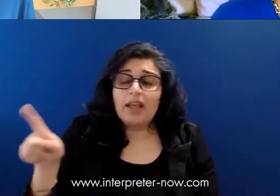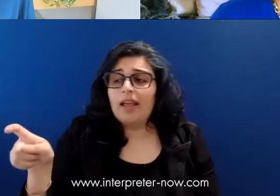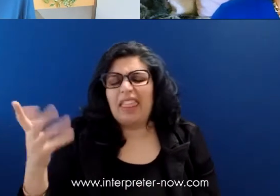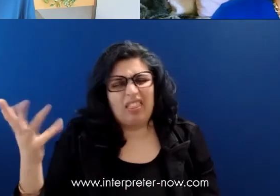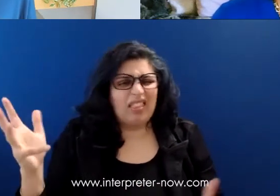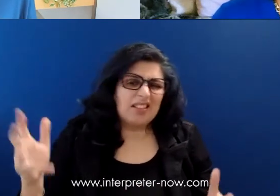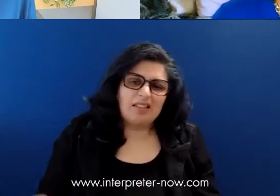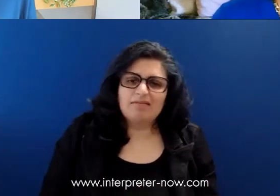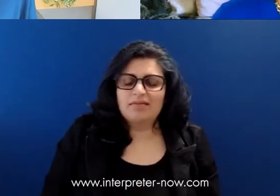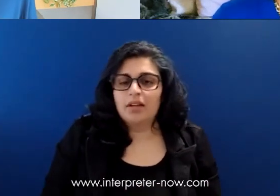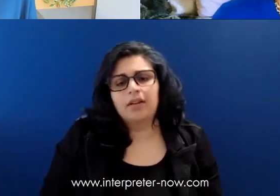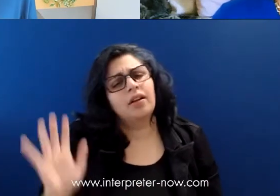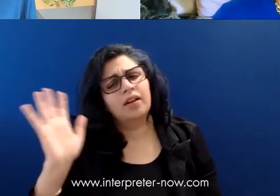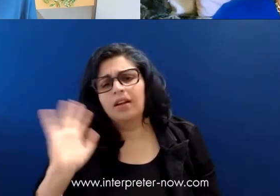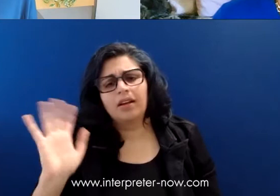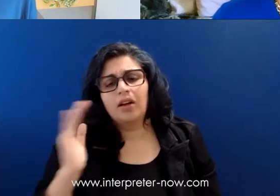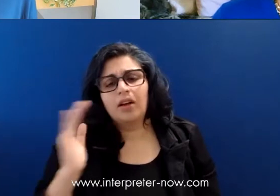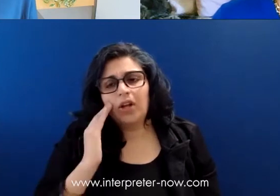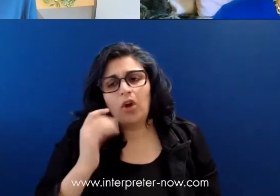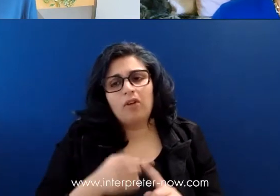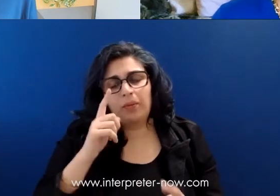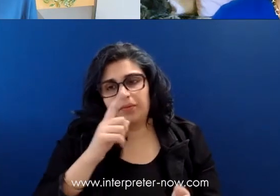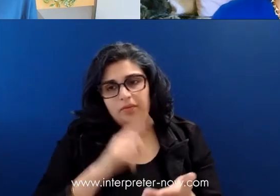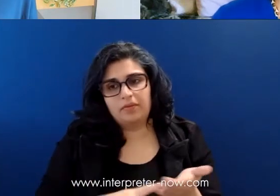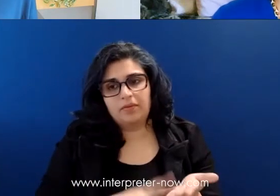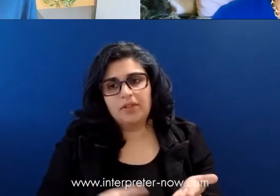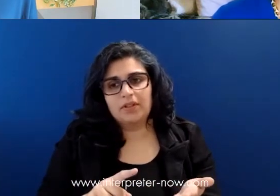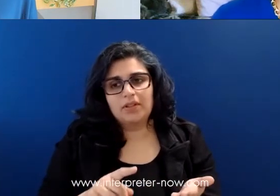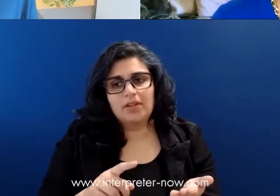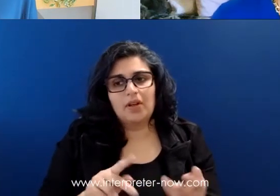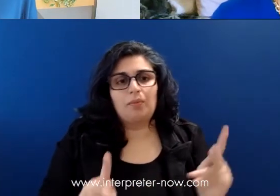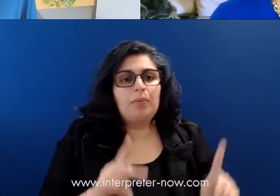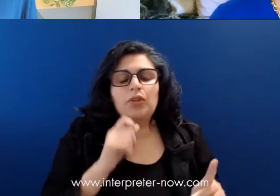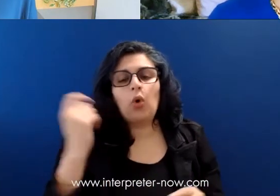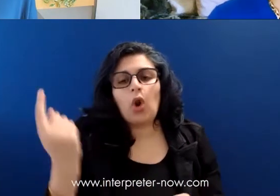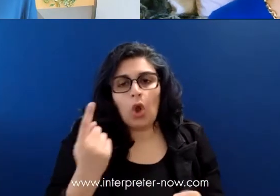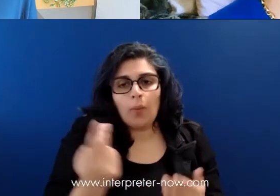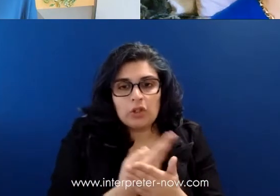But we know from the research that sometimes people don't use the resources available to them.